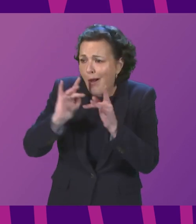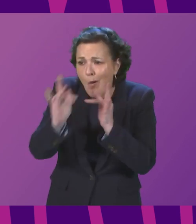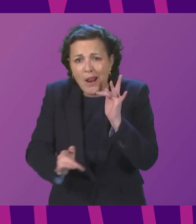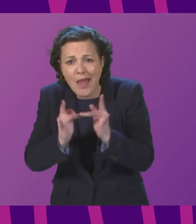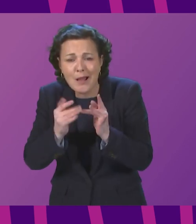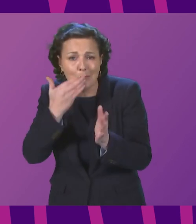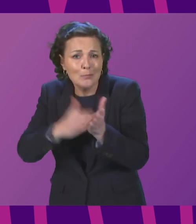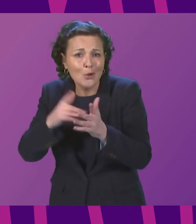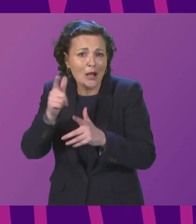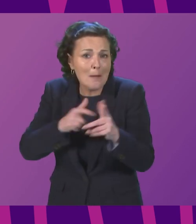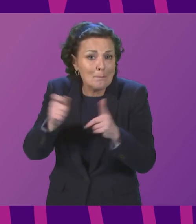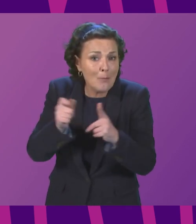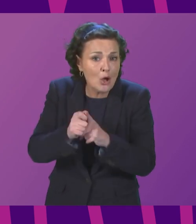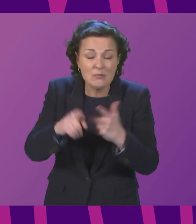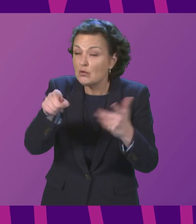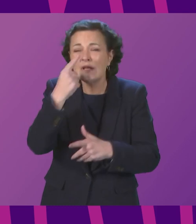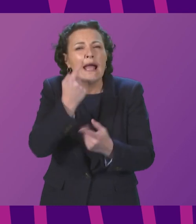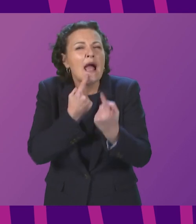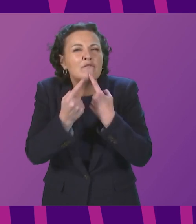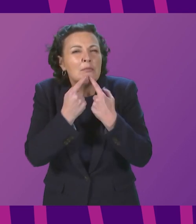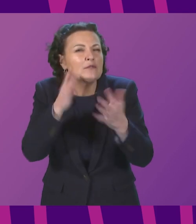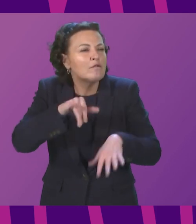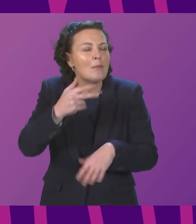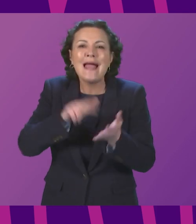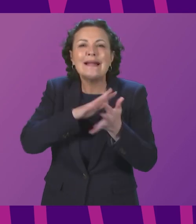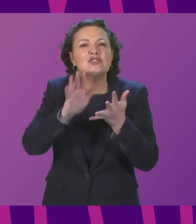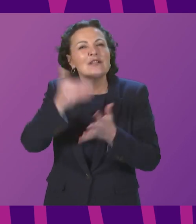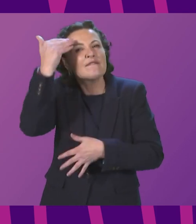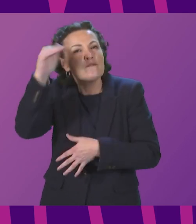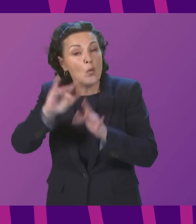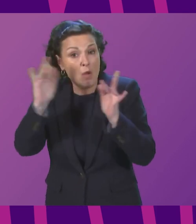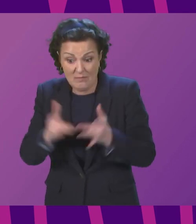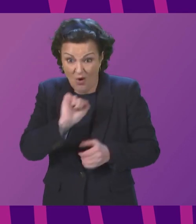get details at NHS Inform or on your local health board’s website. Getting a booster